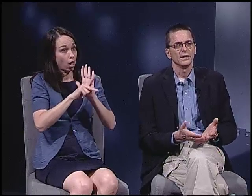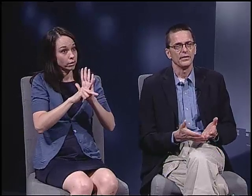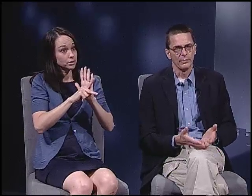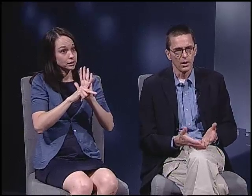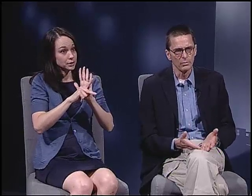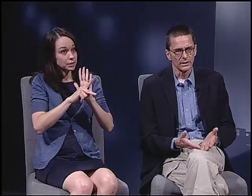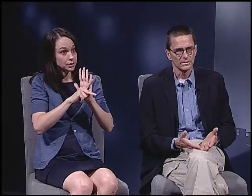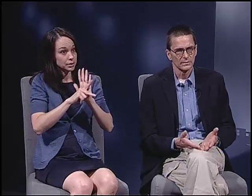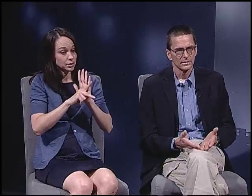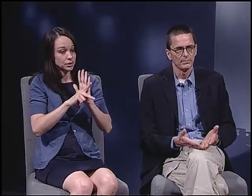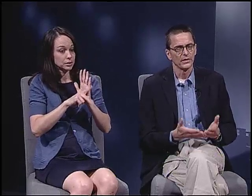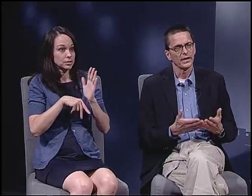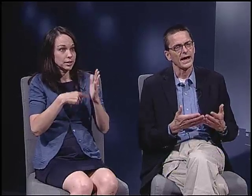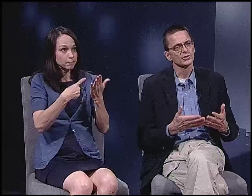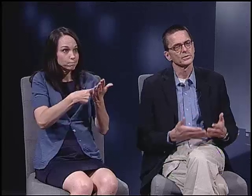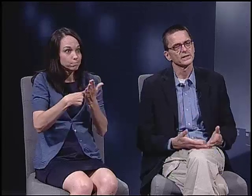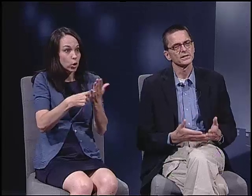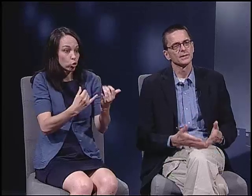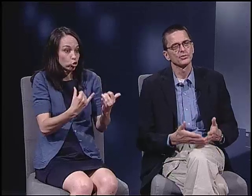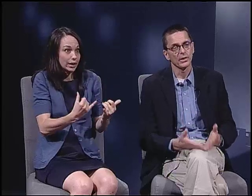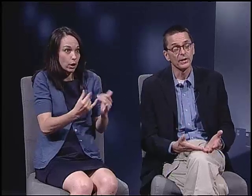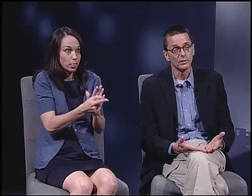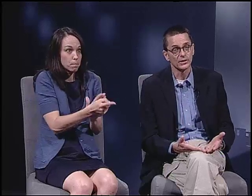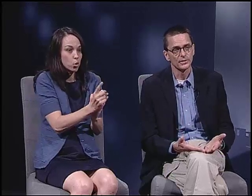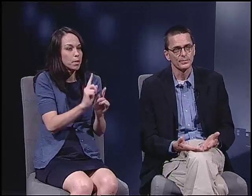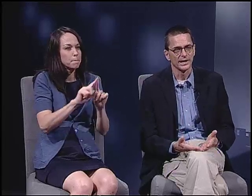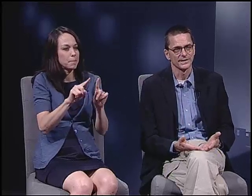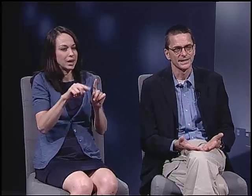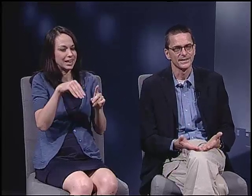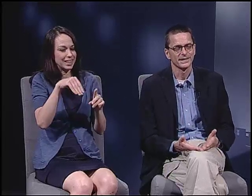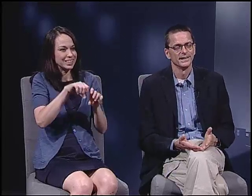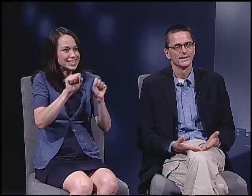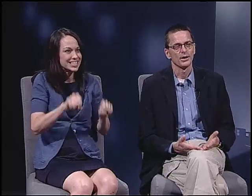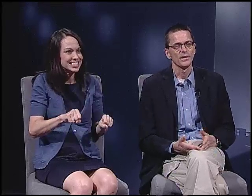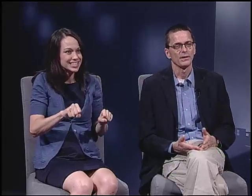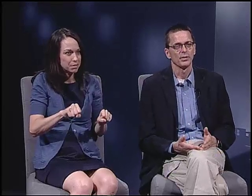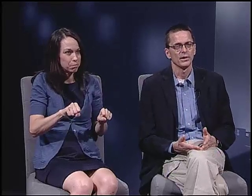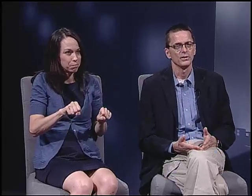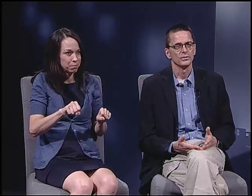in the moment but the actual systems within which those policies are being proposed.